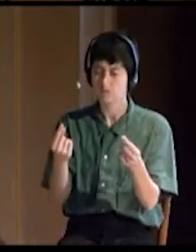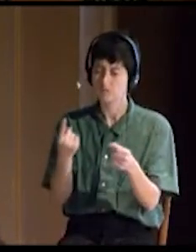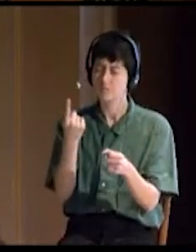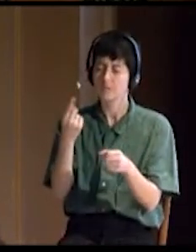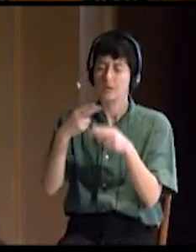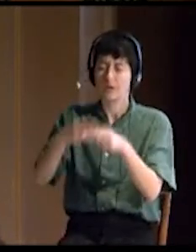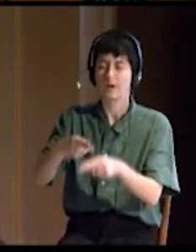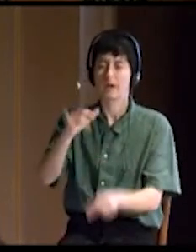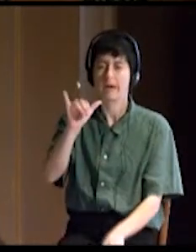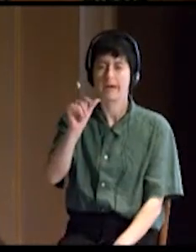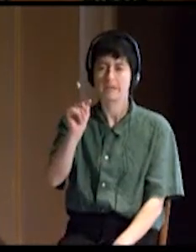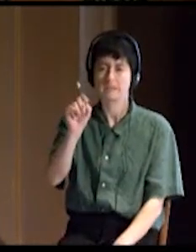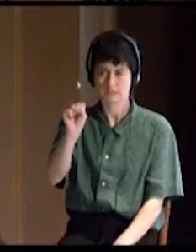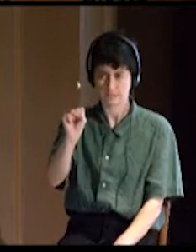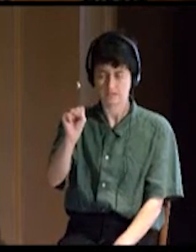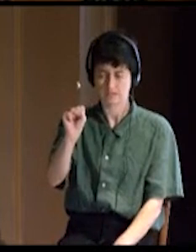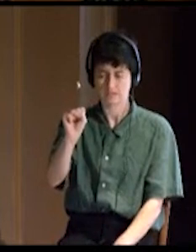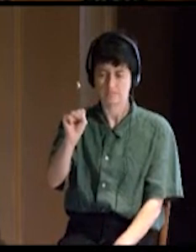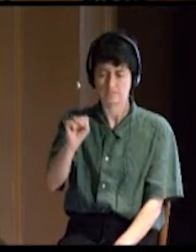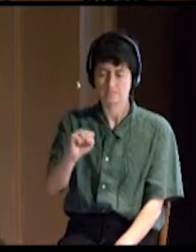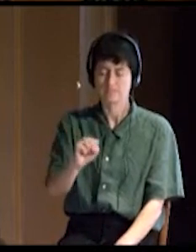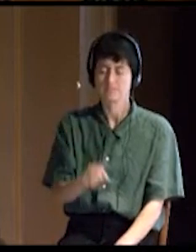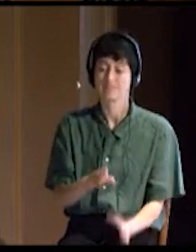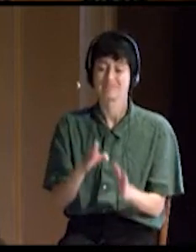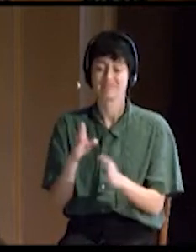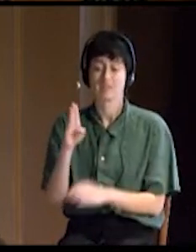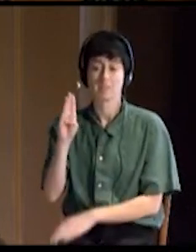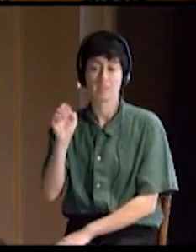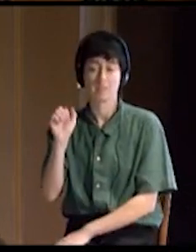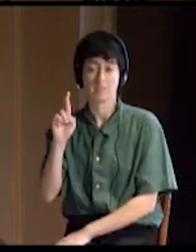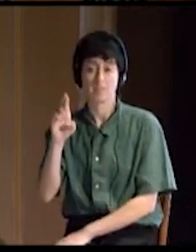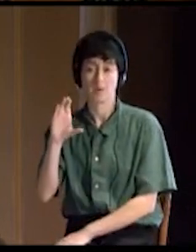that all living organisms have a unique sequence of DNA